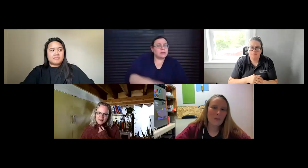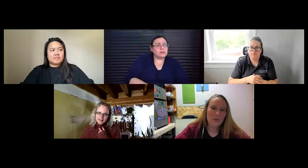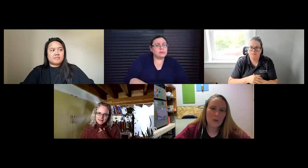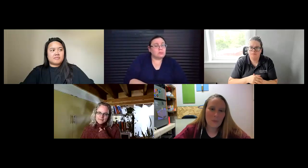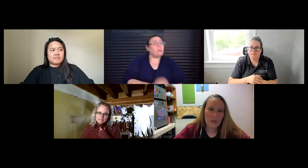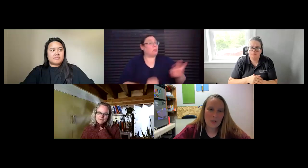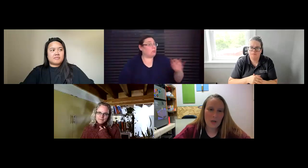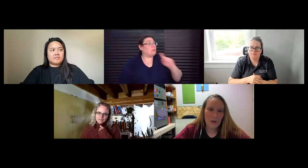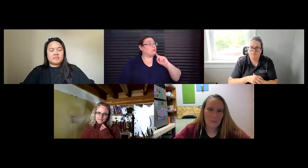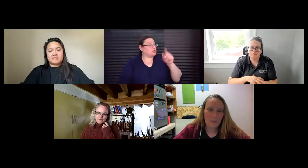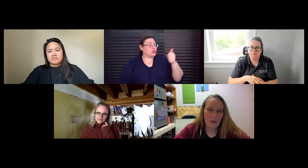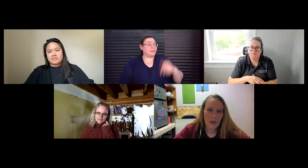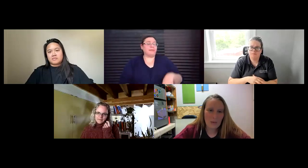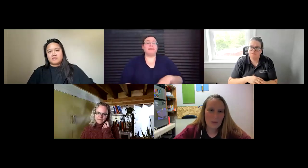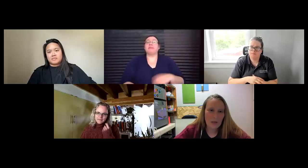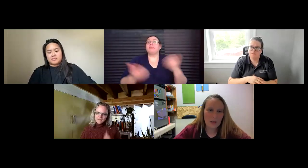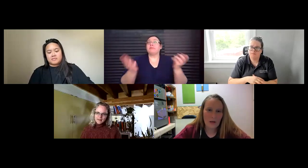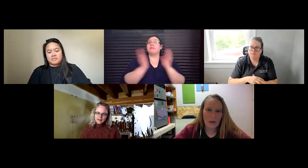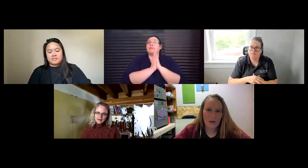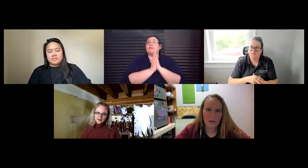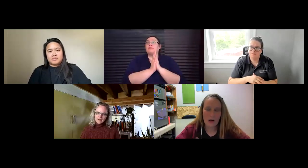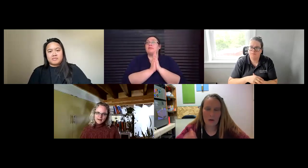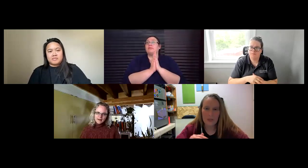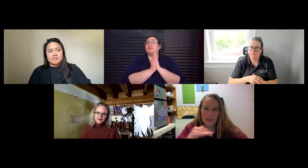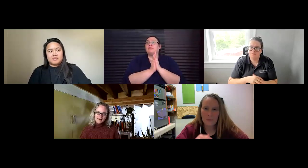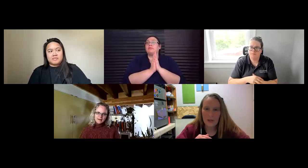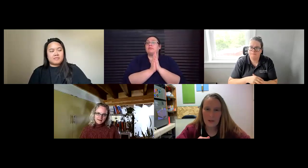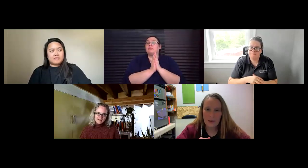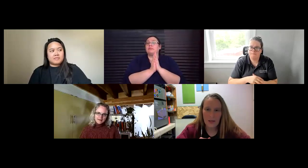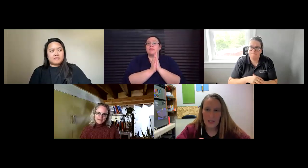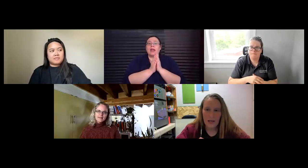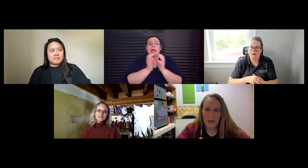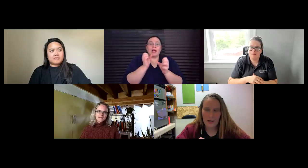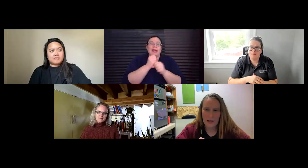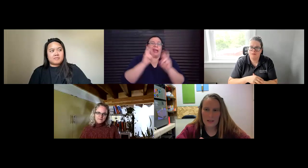So it was pretty much I made a long business plan.